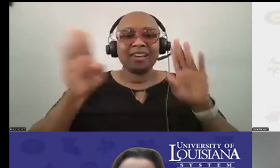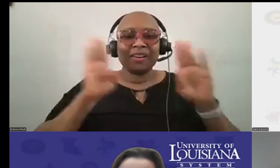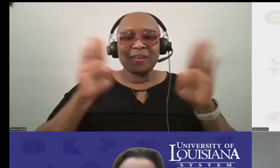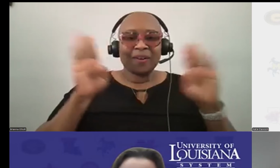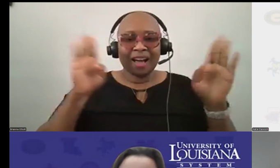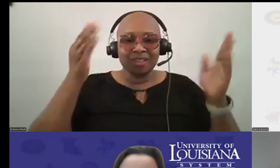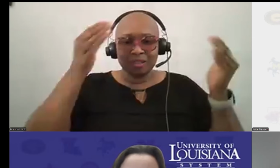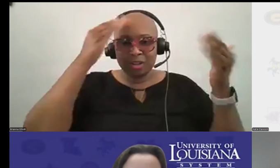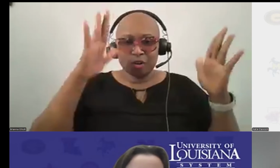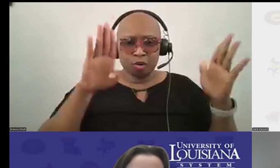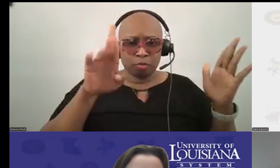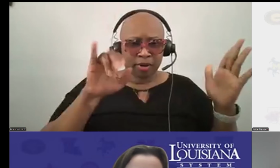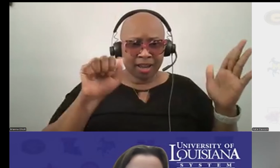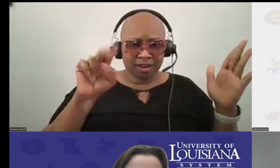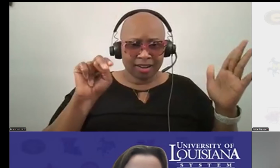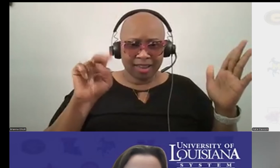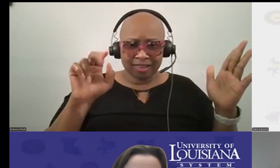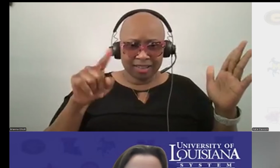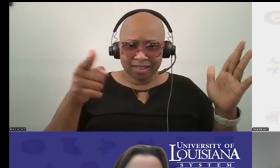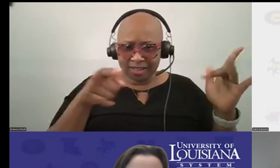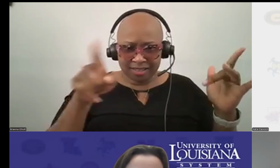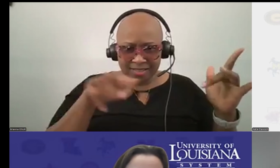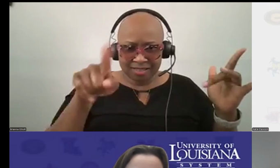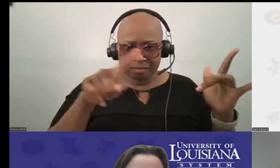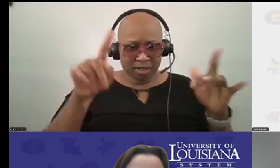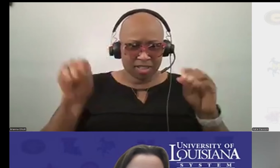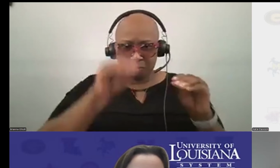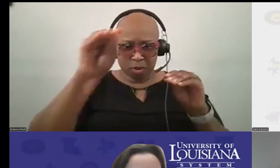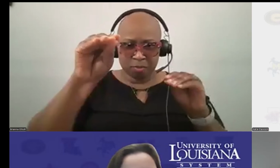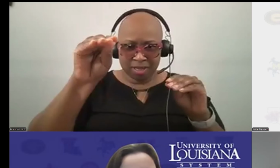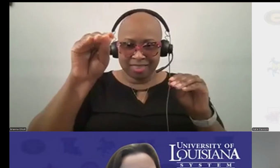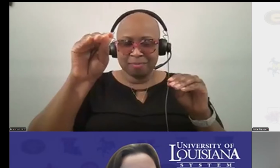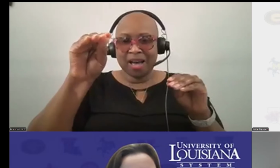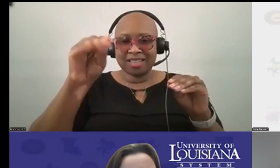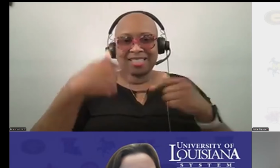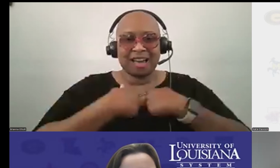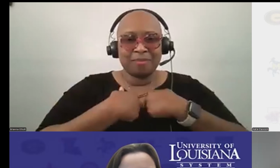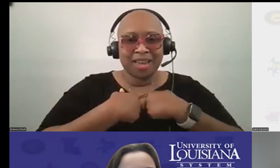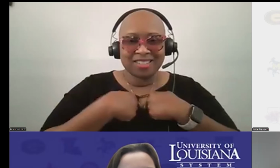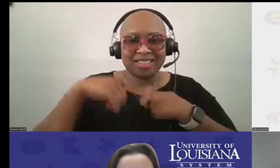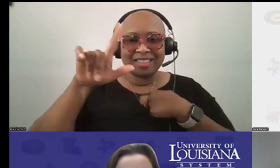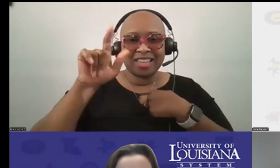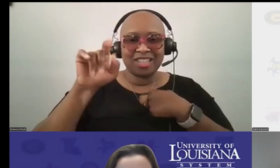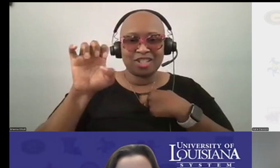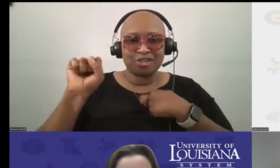Hello. I don't know who Briana Elliott is, but it just put me in that box. I'm actually Lisha